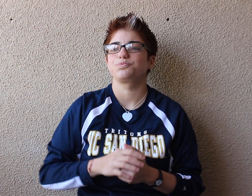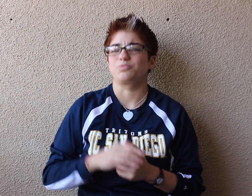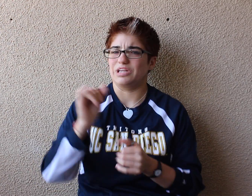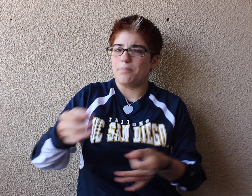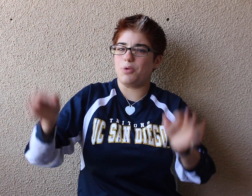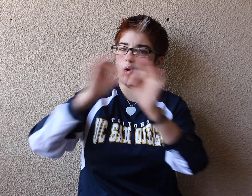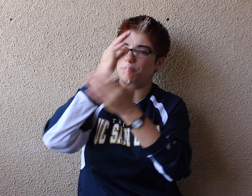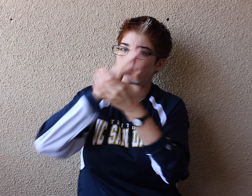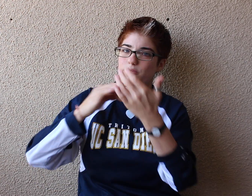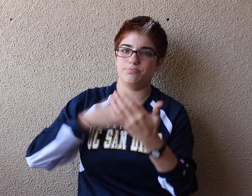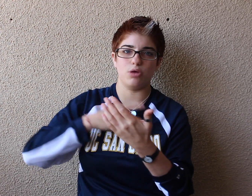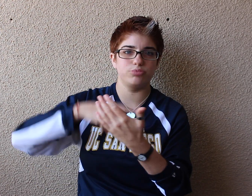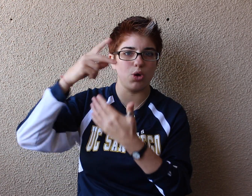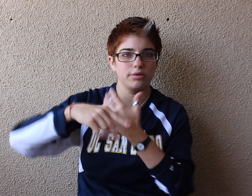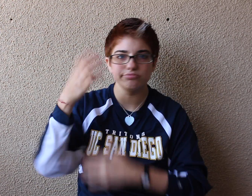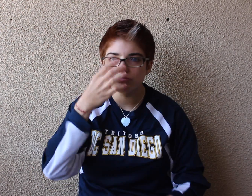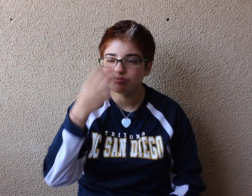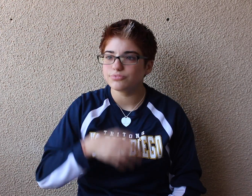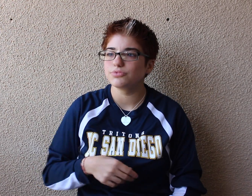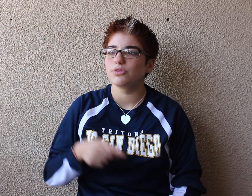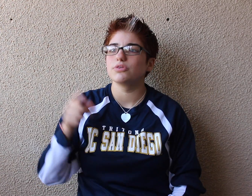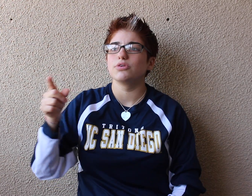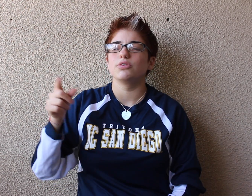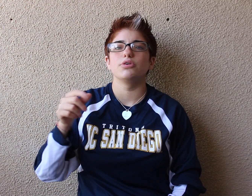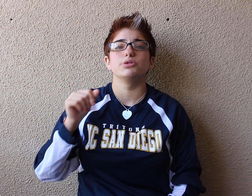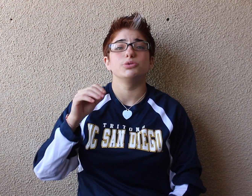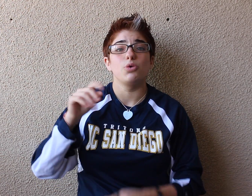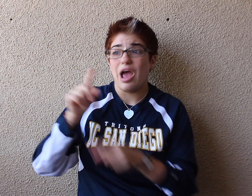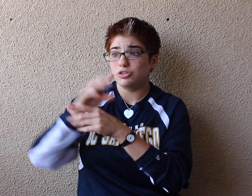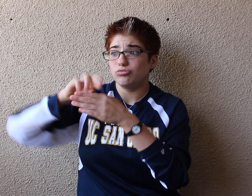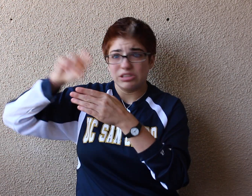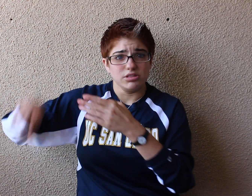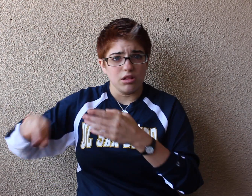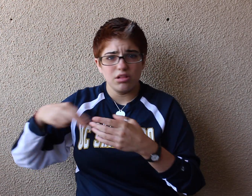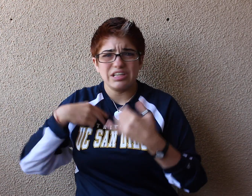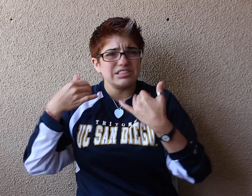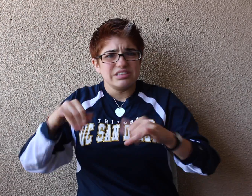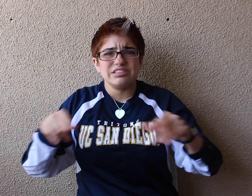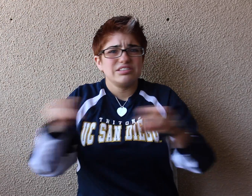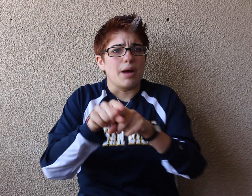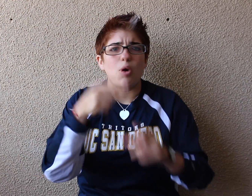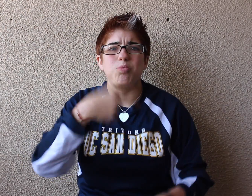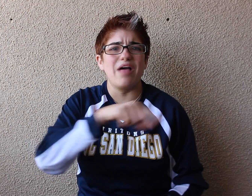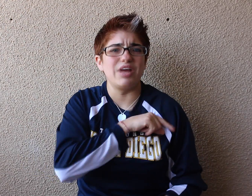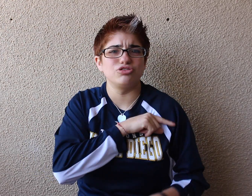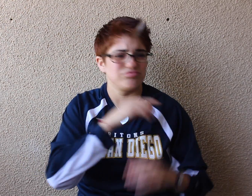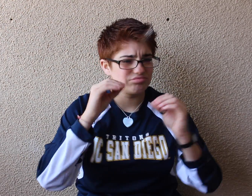As I said, this is an important part about our program. As a result of all of the learning I have at UCSD during the first year,